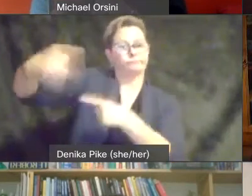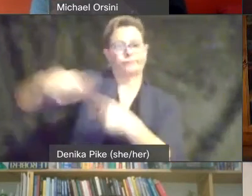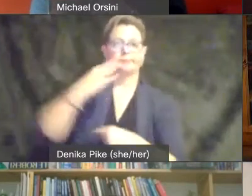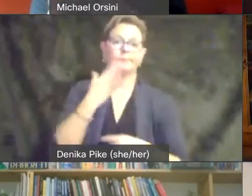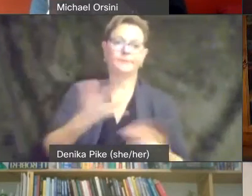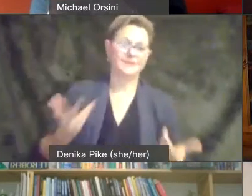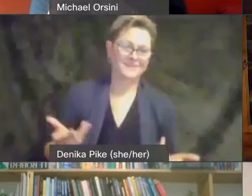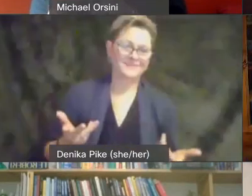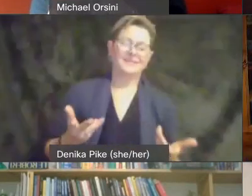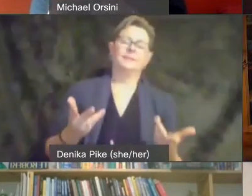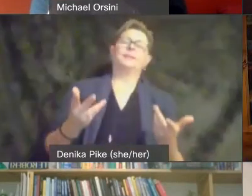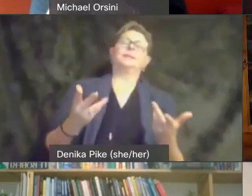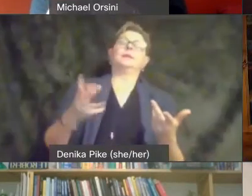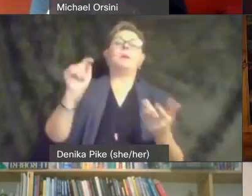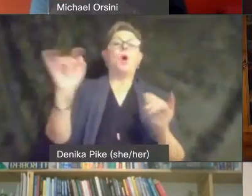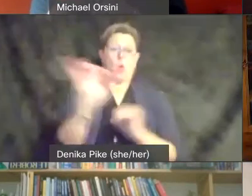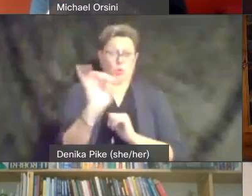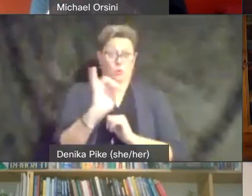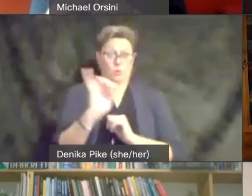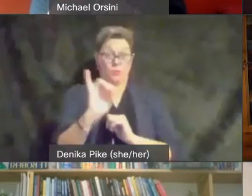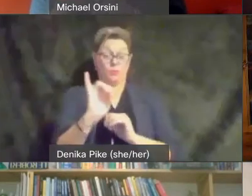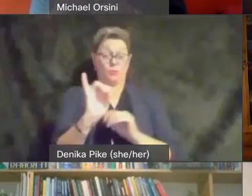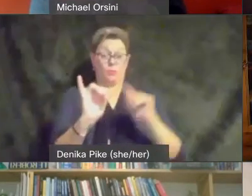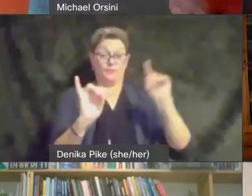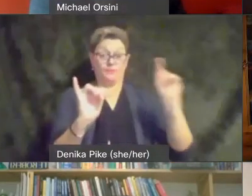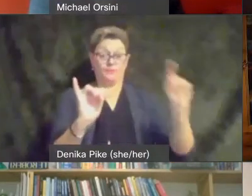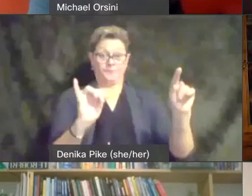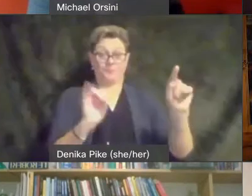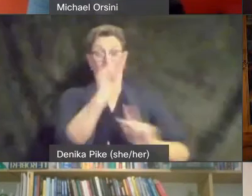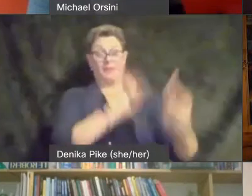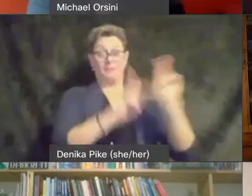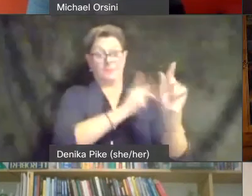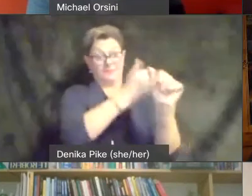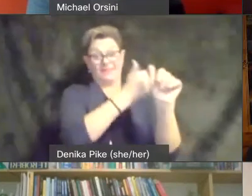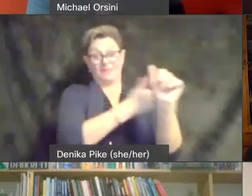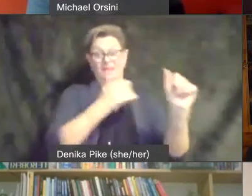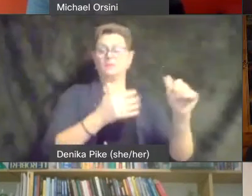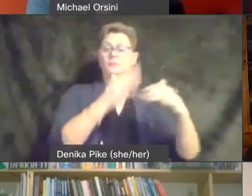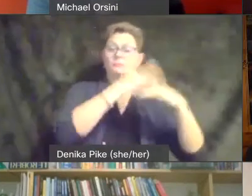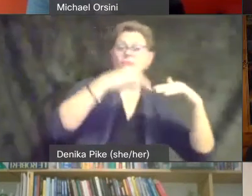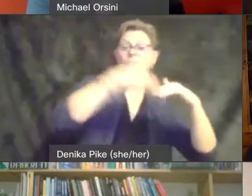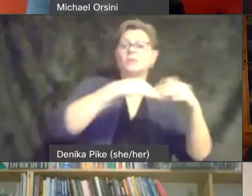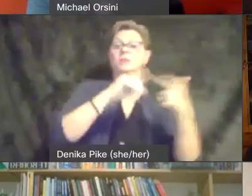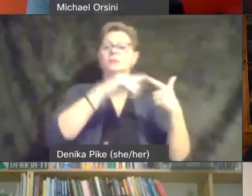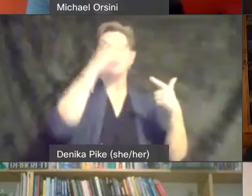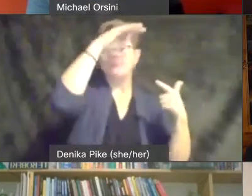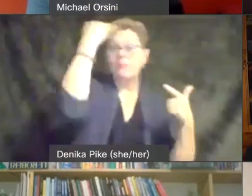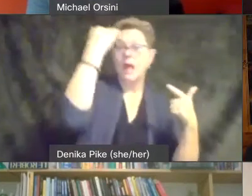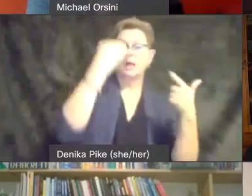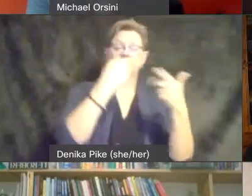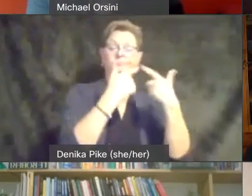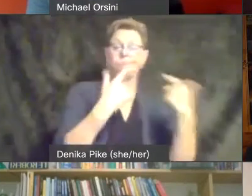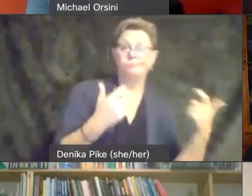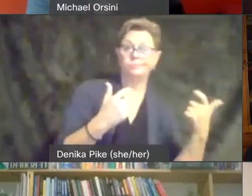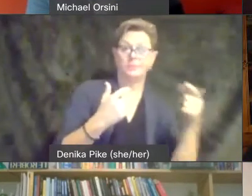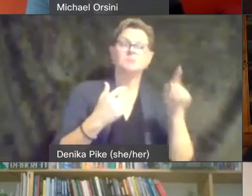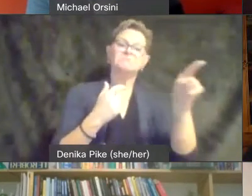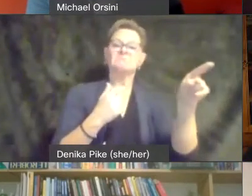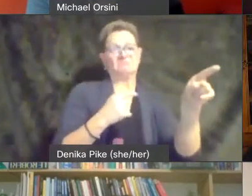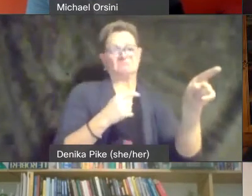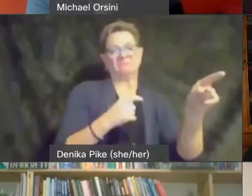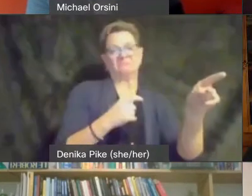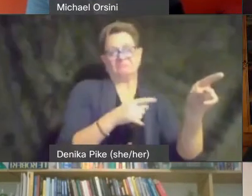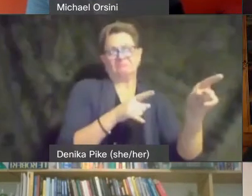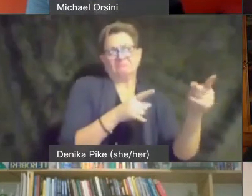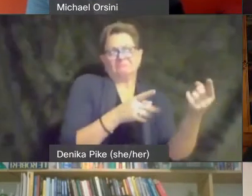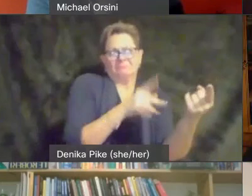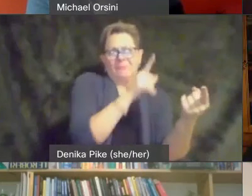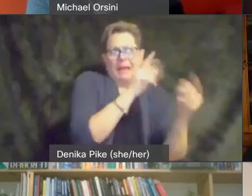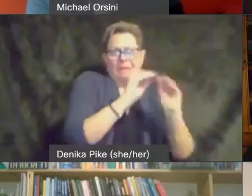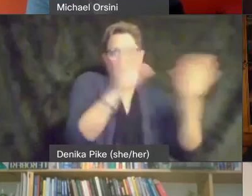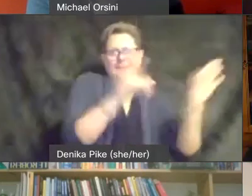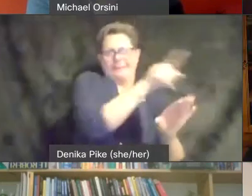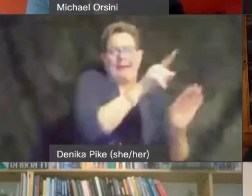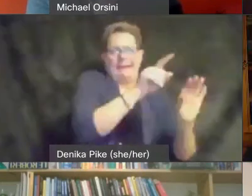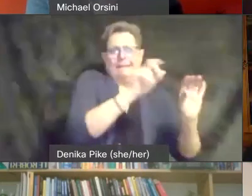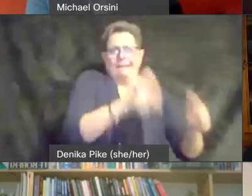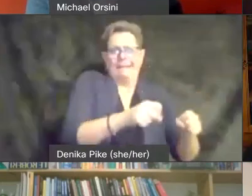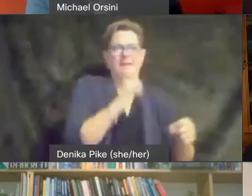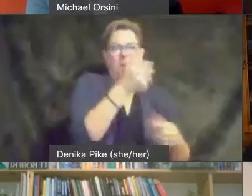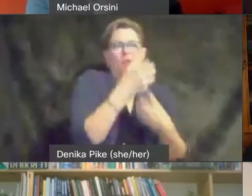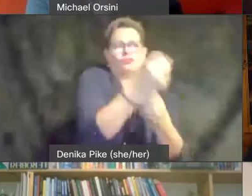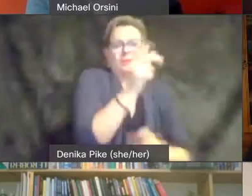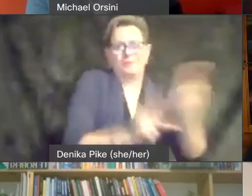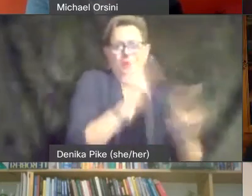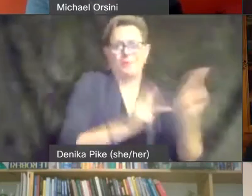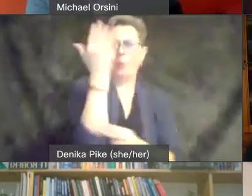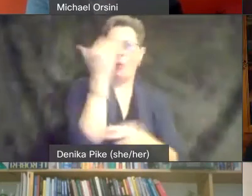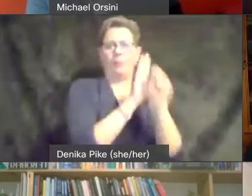But then the other side of that, of course, is that people who are indigenous or black have all the reason in the world to have missed trust because they've been actively worked against, especially when we talk about it and medical terms.